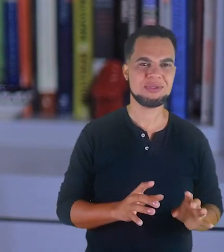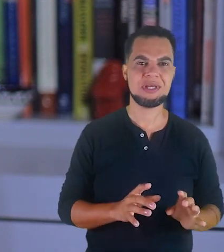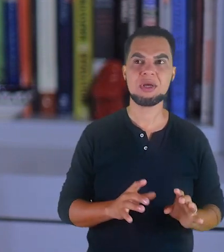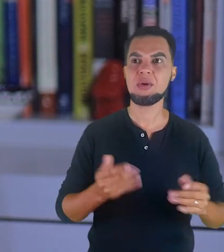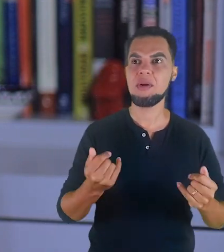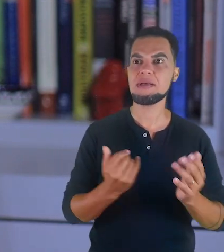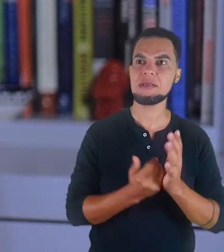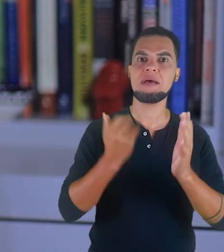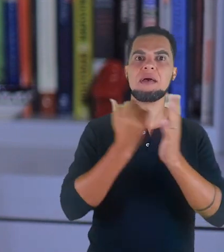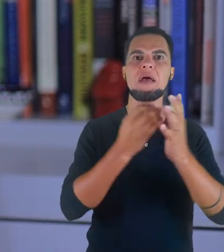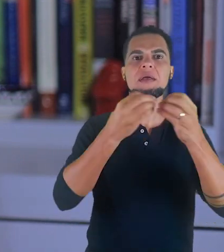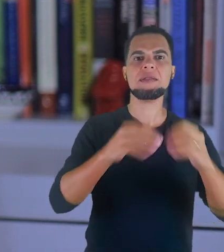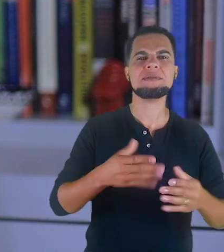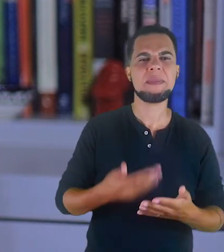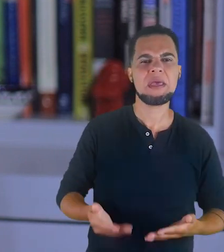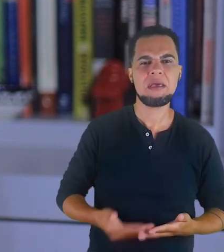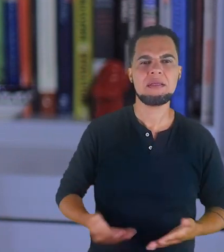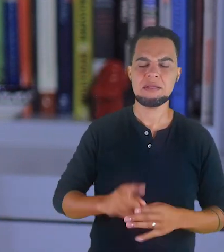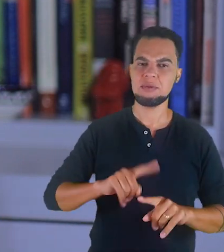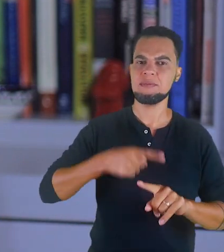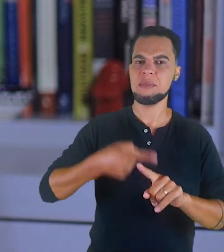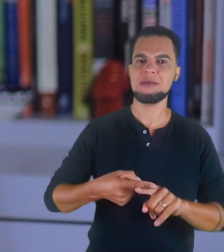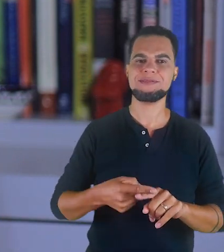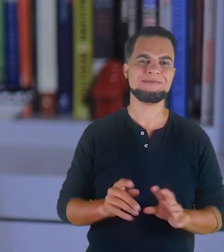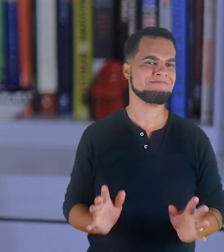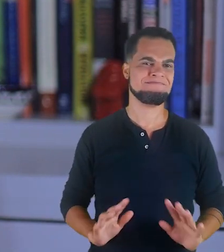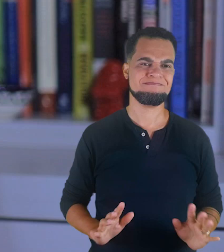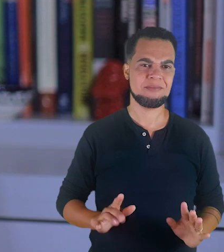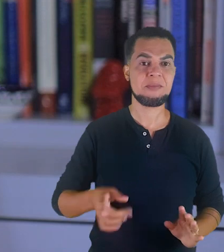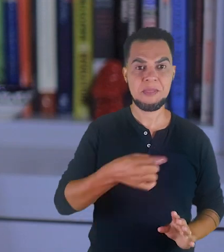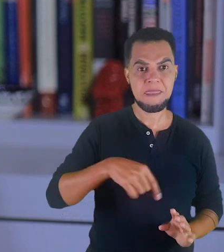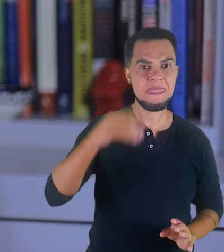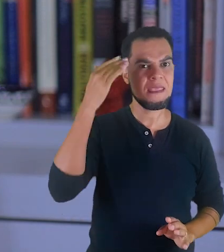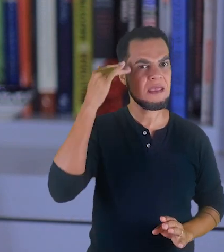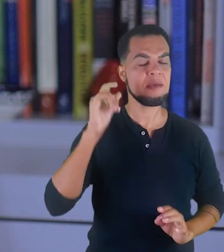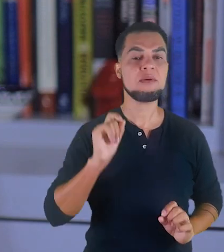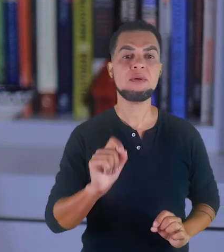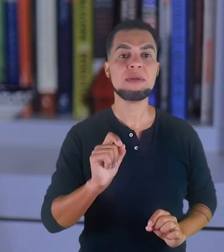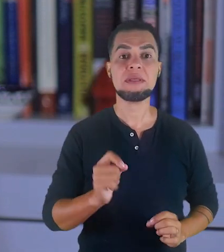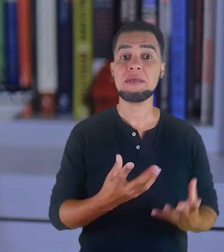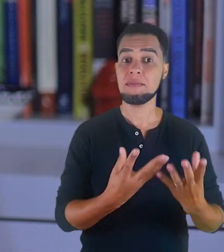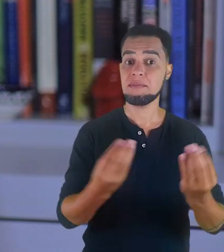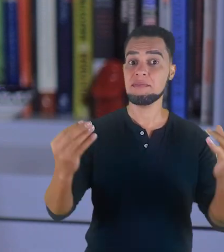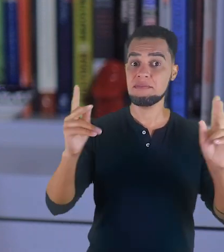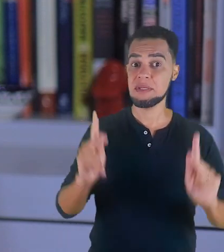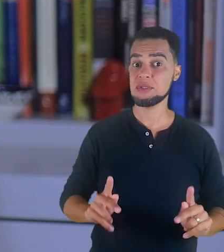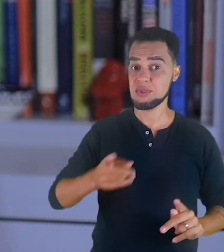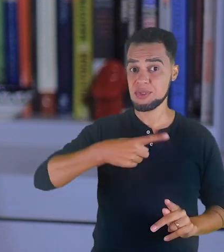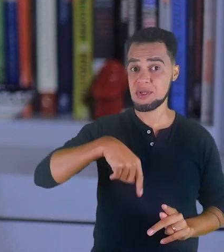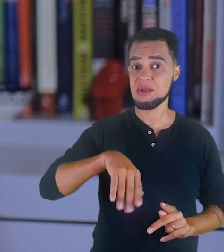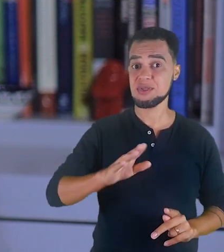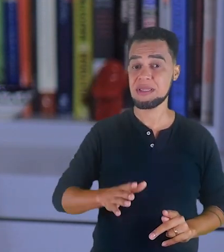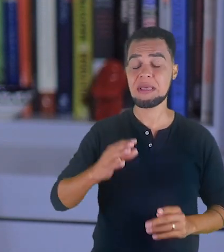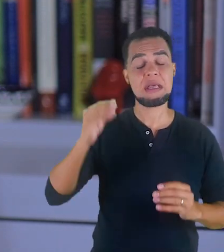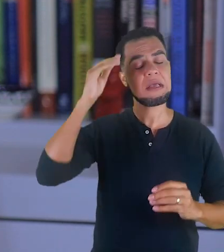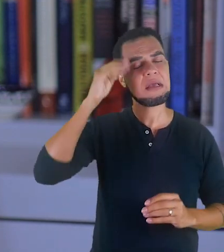with this polycrisis, losing more and more. The point is that we also know that many of us are tired.